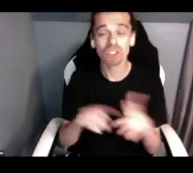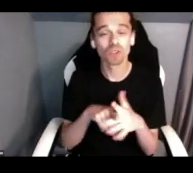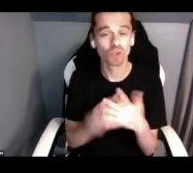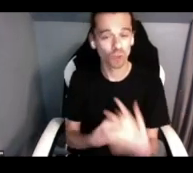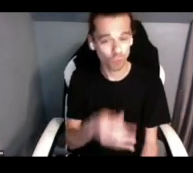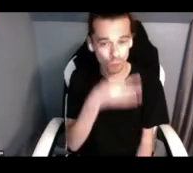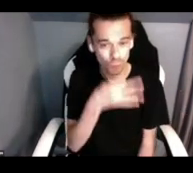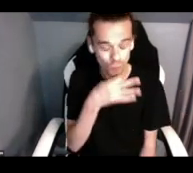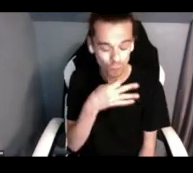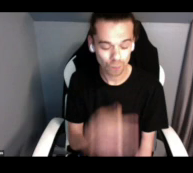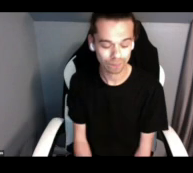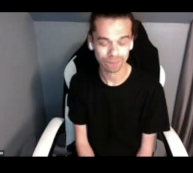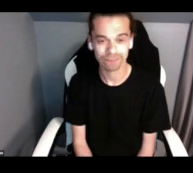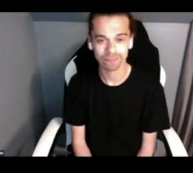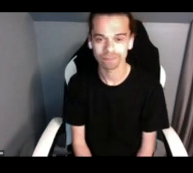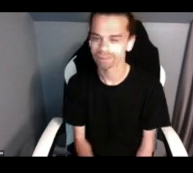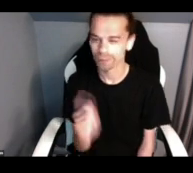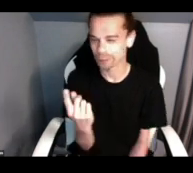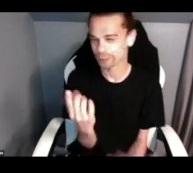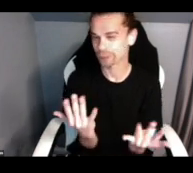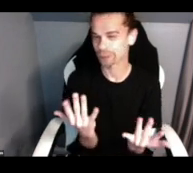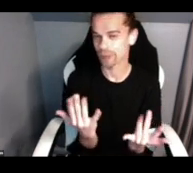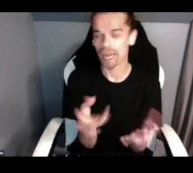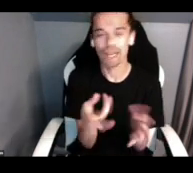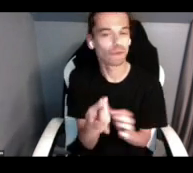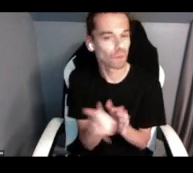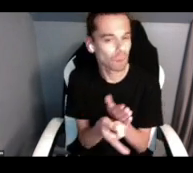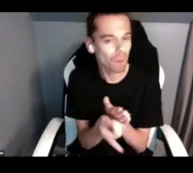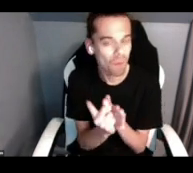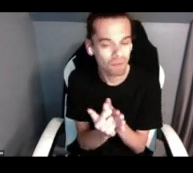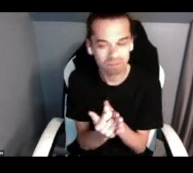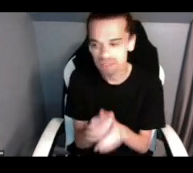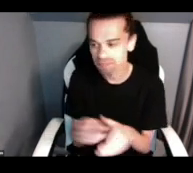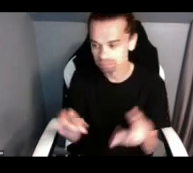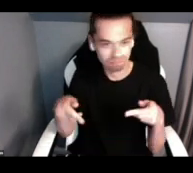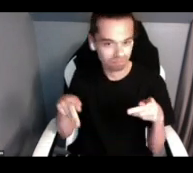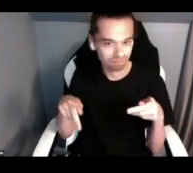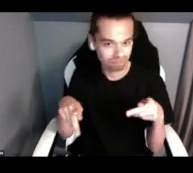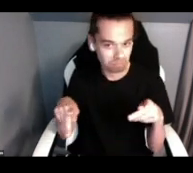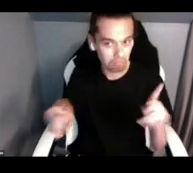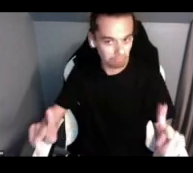We're just waiting a few moments to let folks in and to get settled.